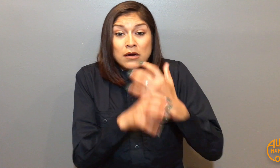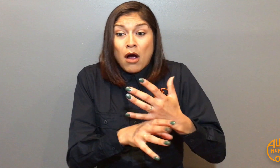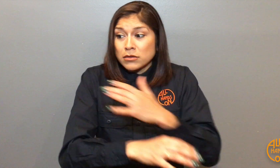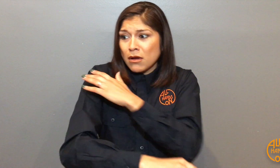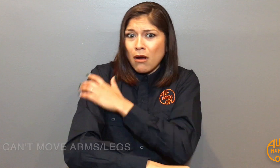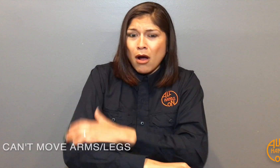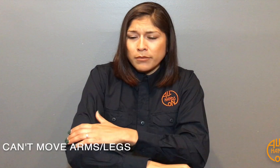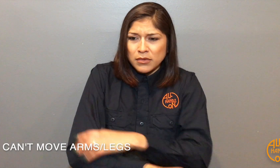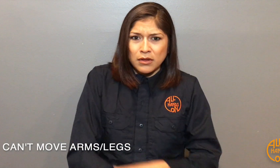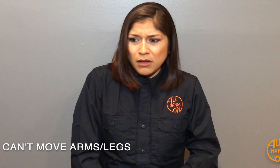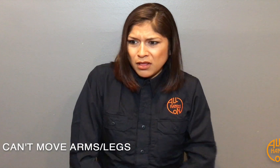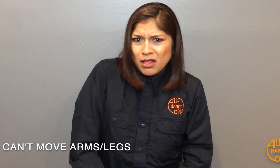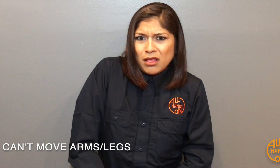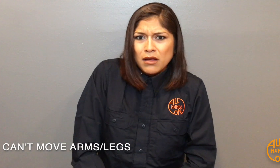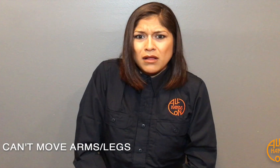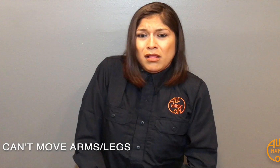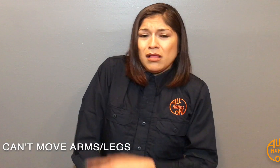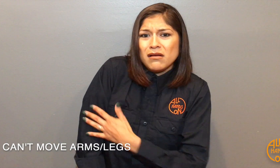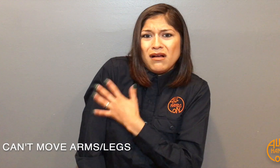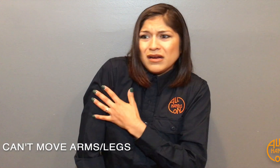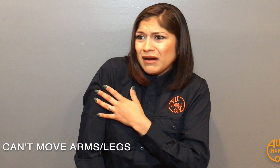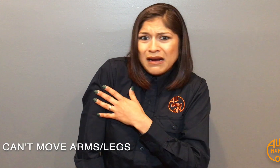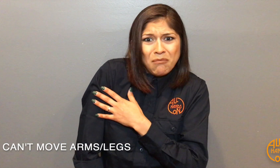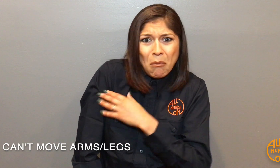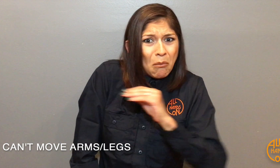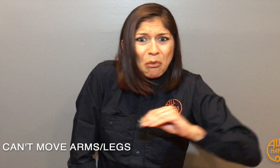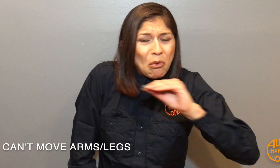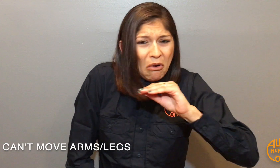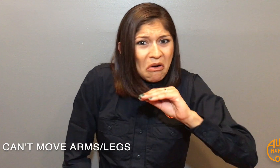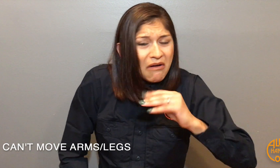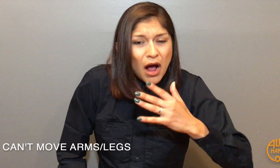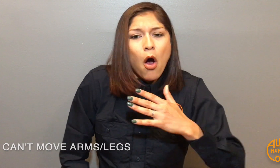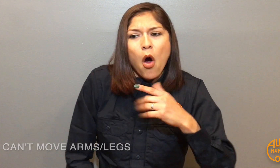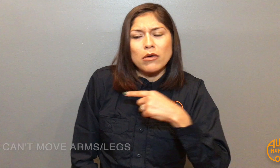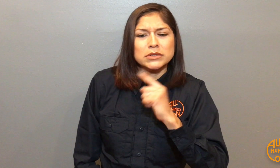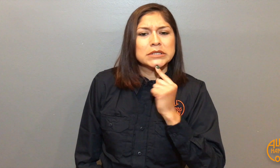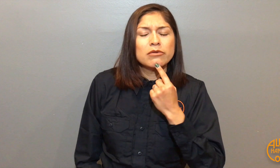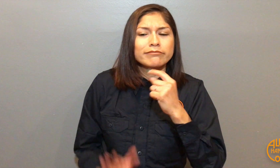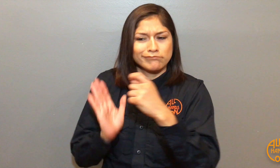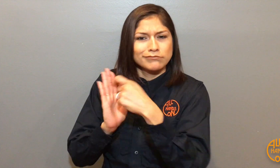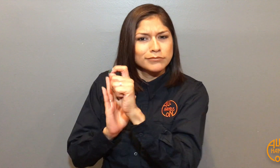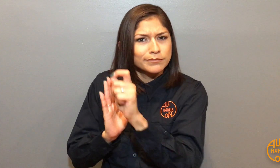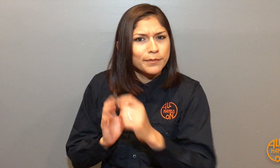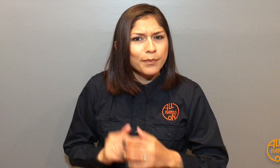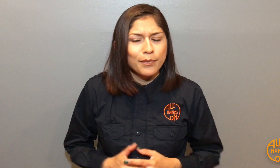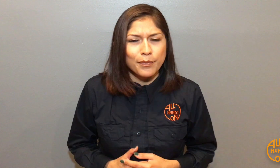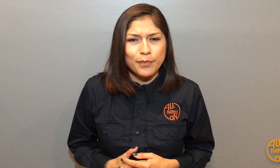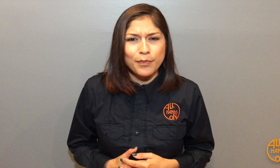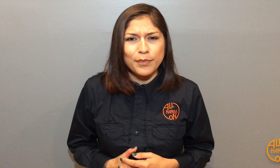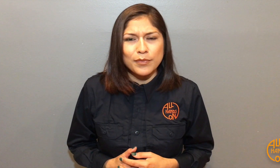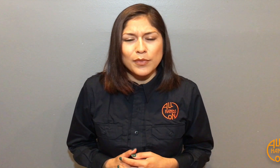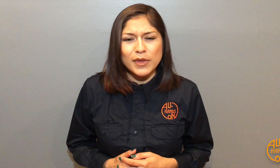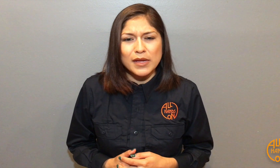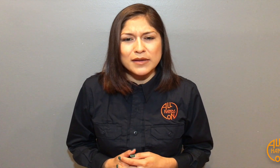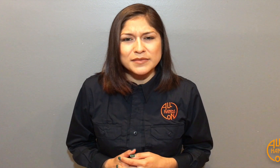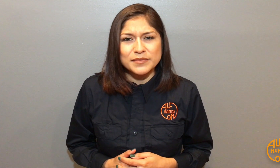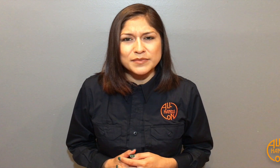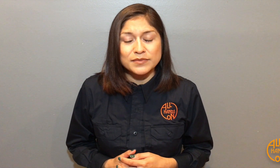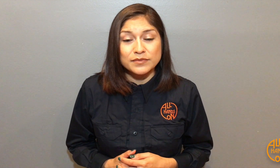legs any kind of paralysis, that would be a serious injury that you need to check off,